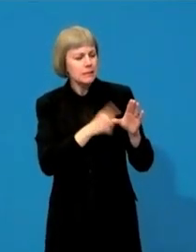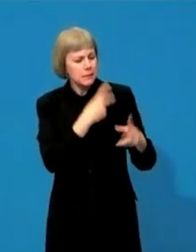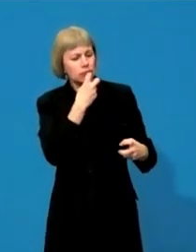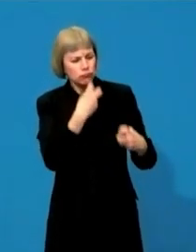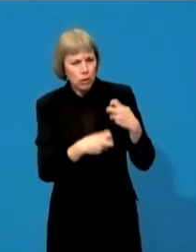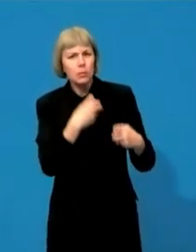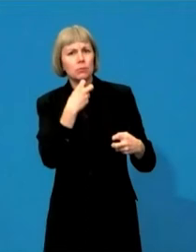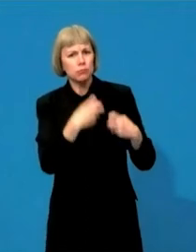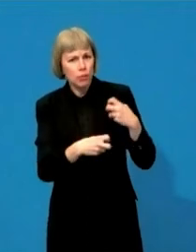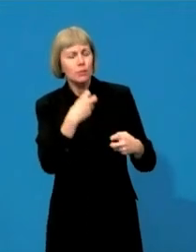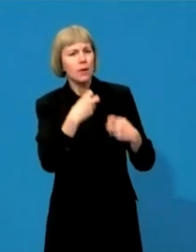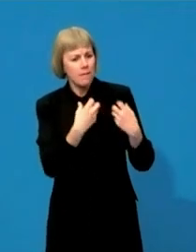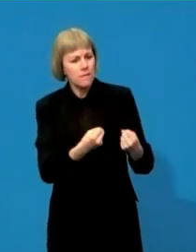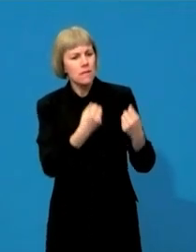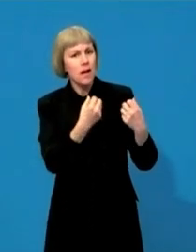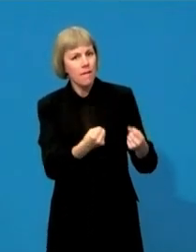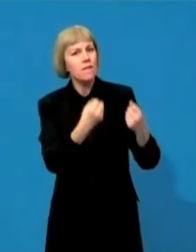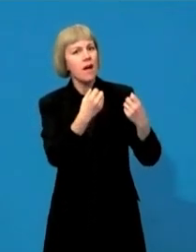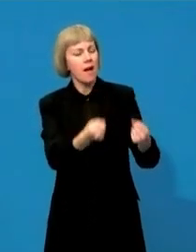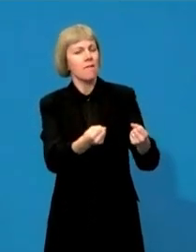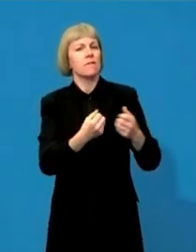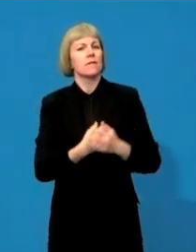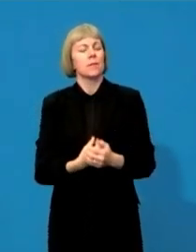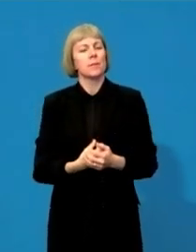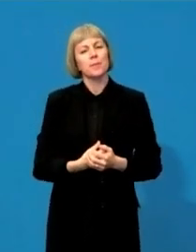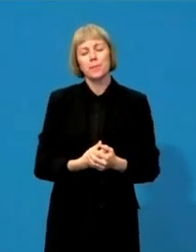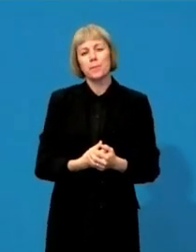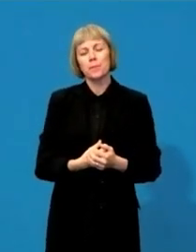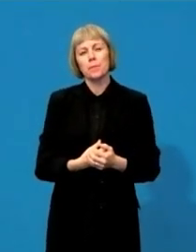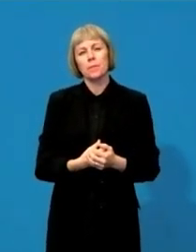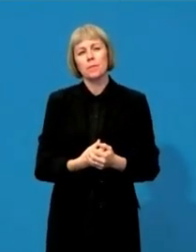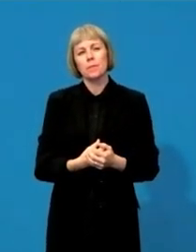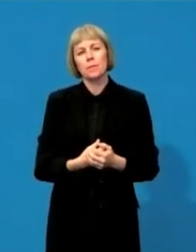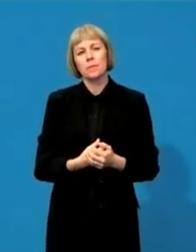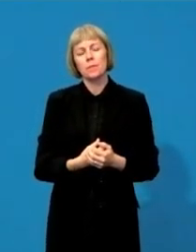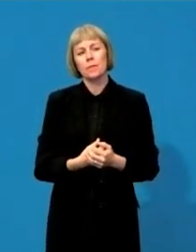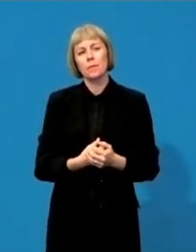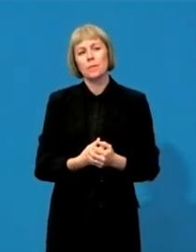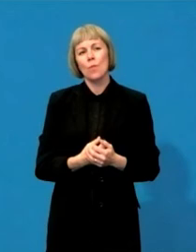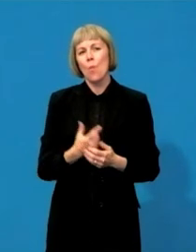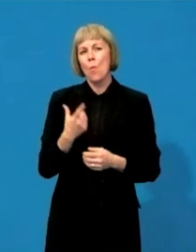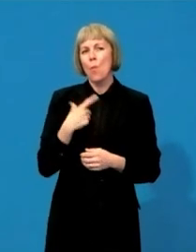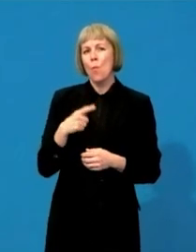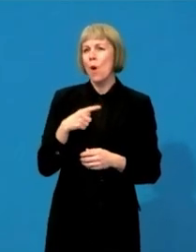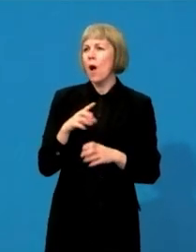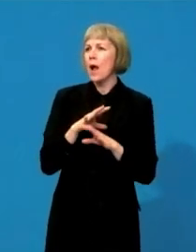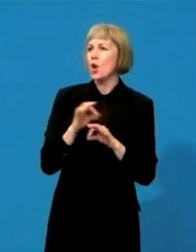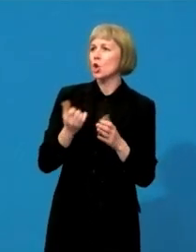services were not built up when the understanding of the extent of fetal alcohol